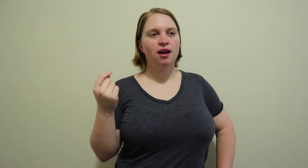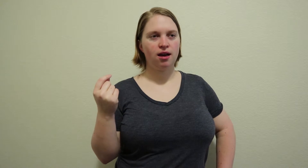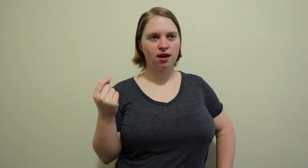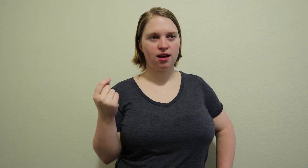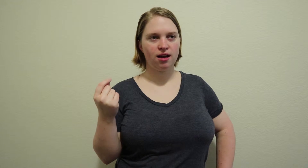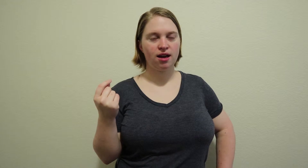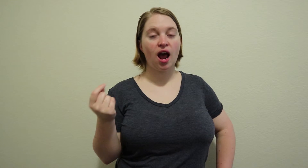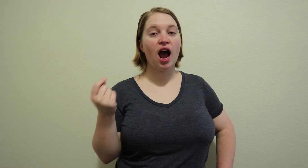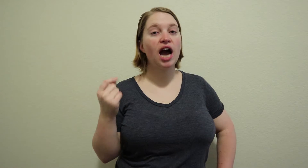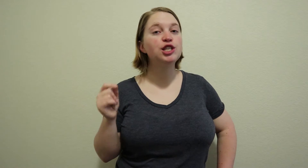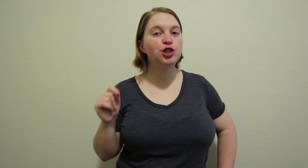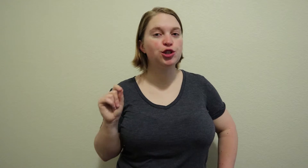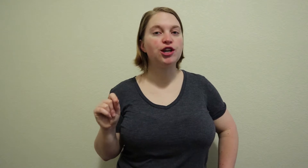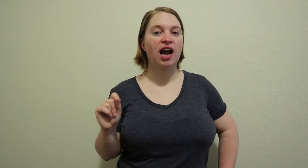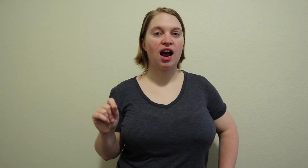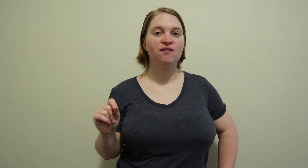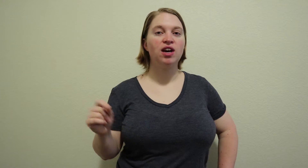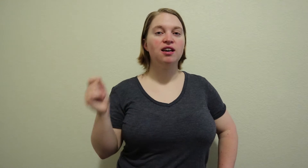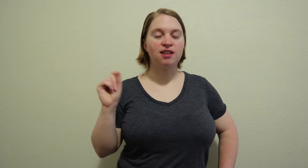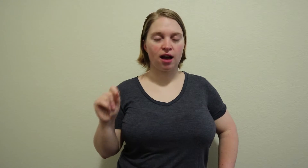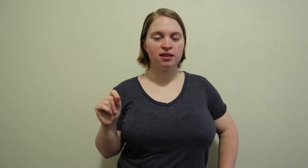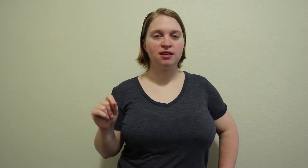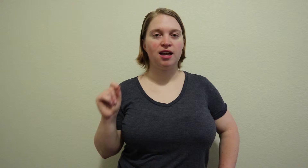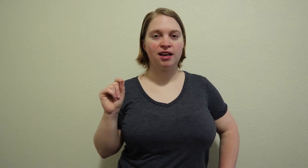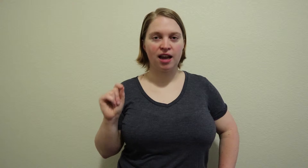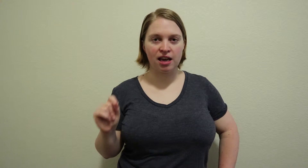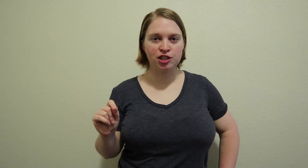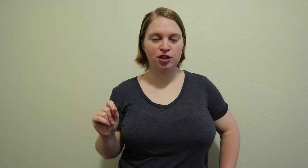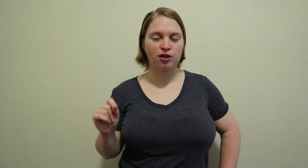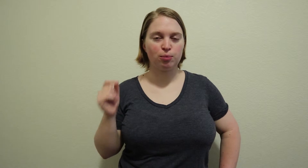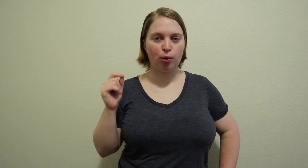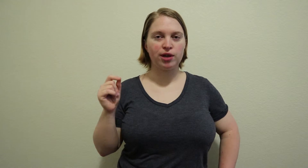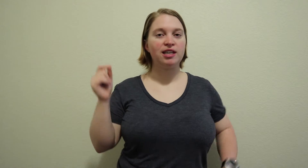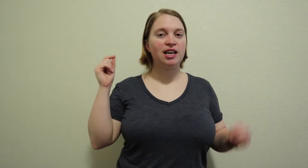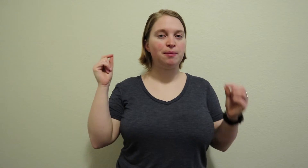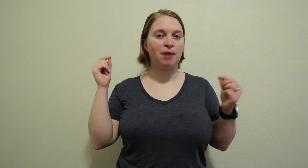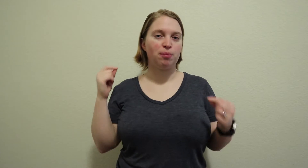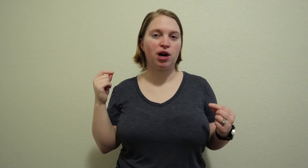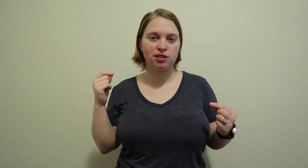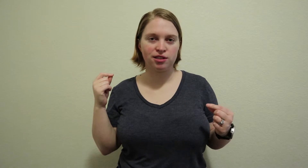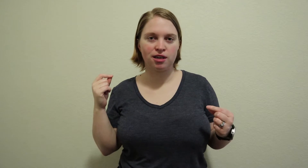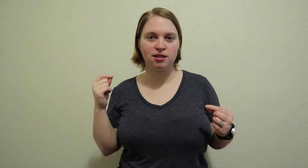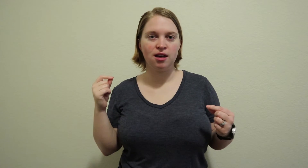[Sigh] I should have gotten an external port in my processor